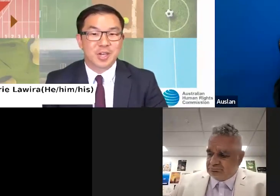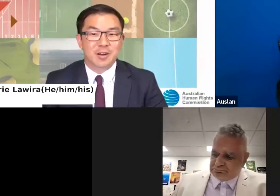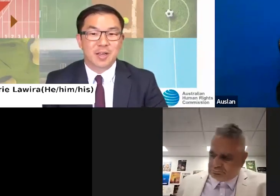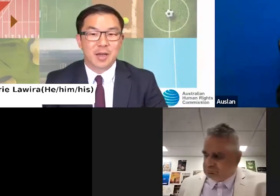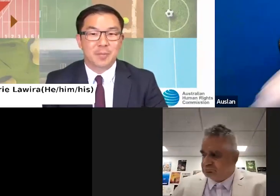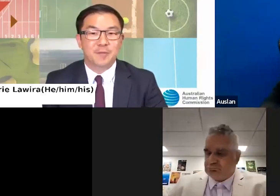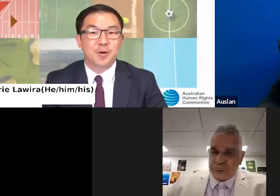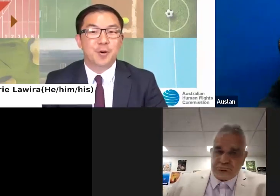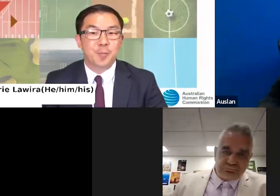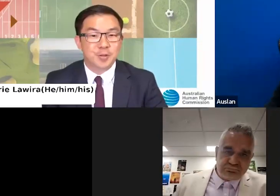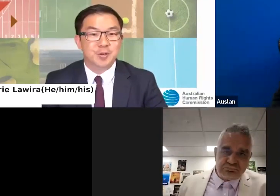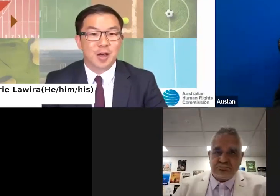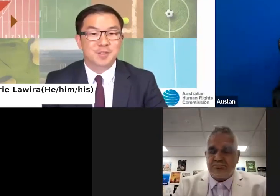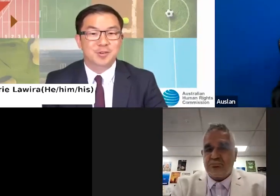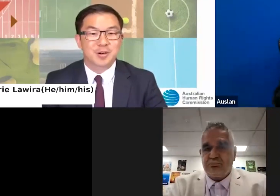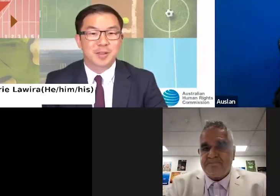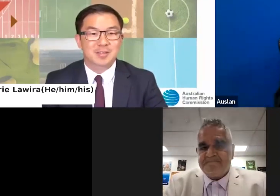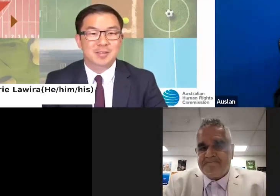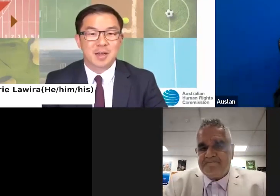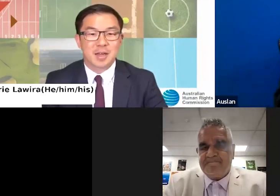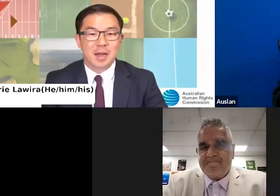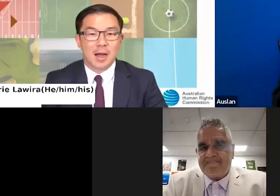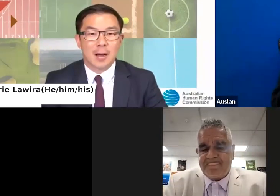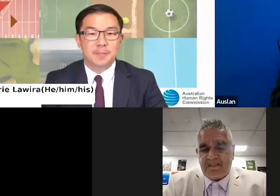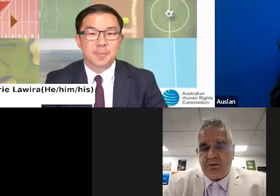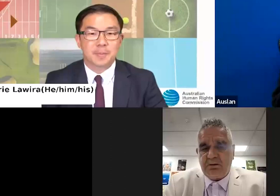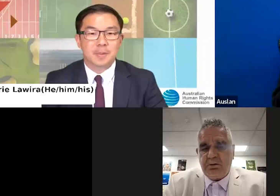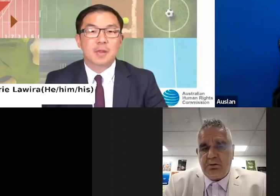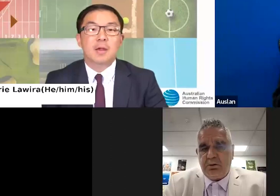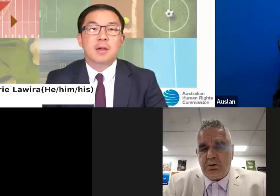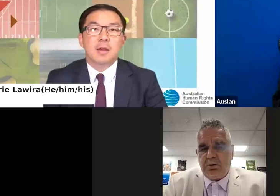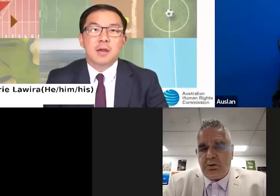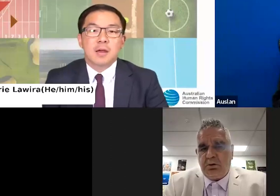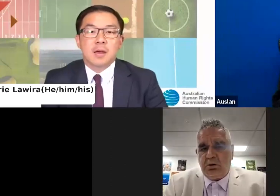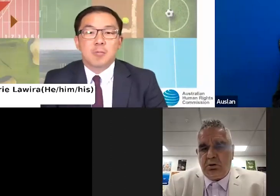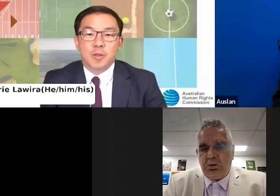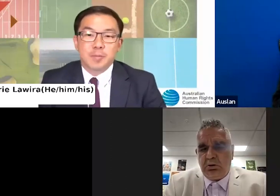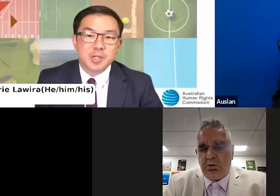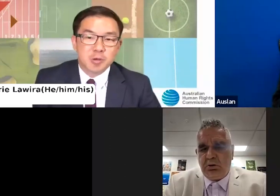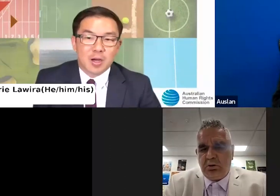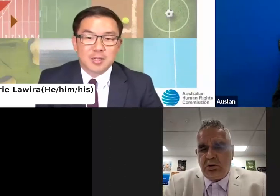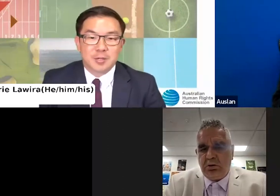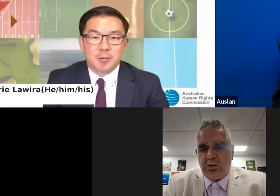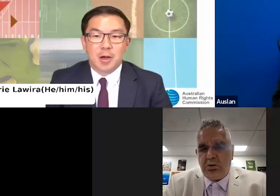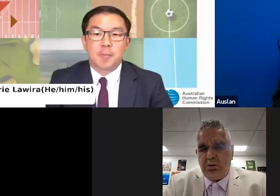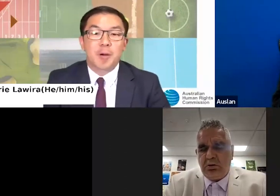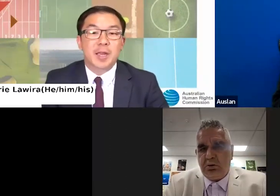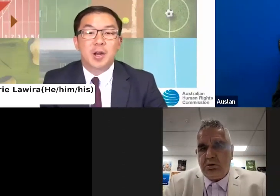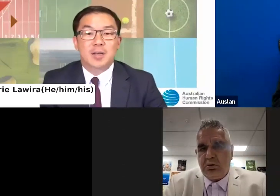sharing a bit of your personal life story with us. Well, the commission would like to recognize